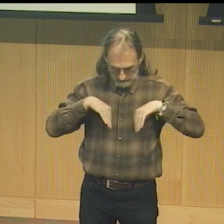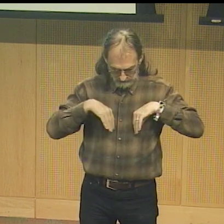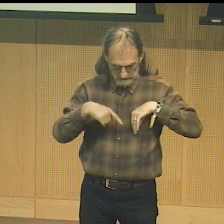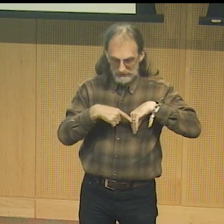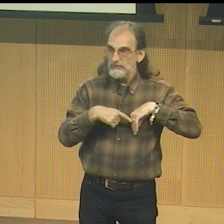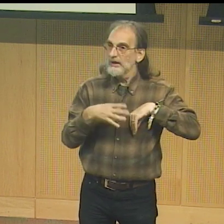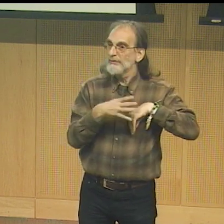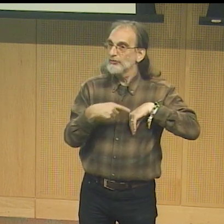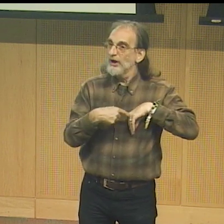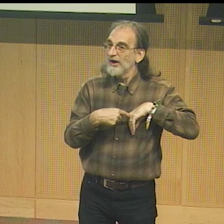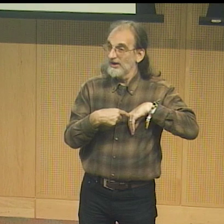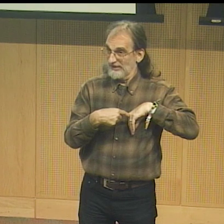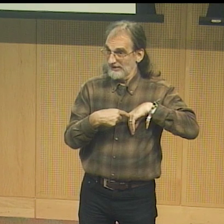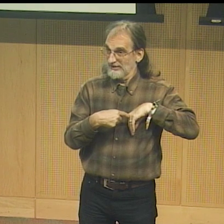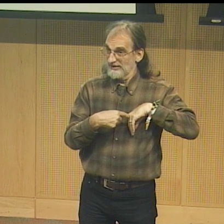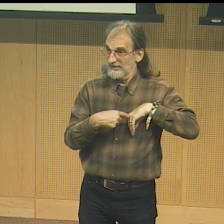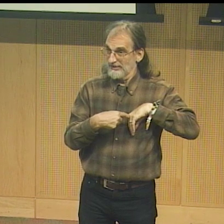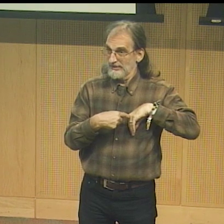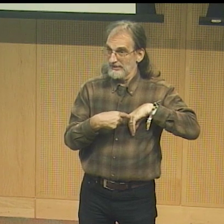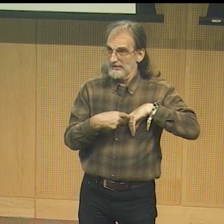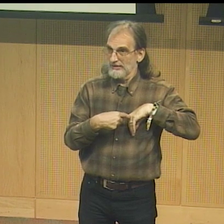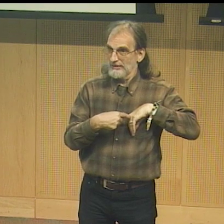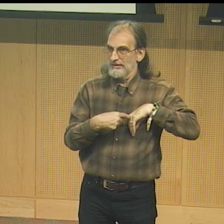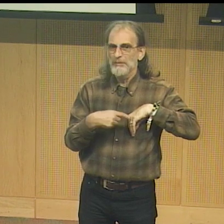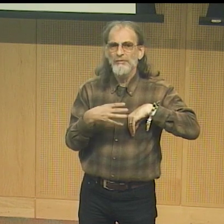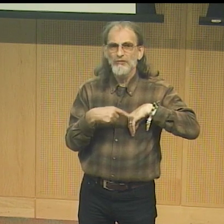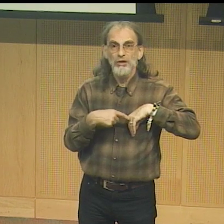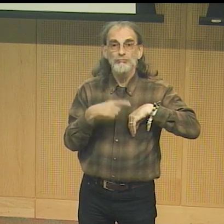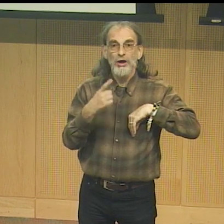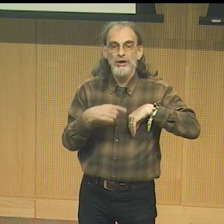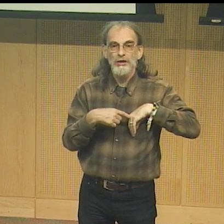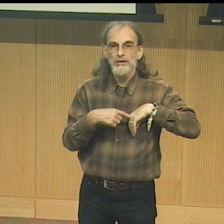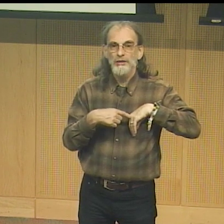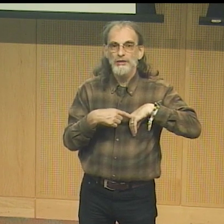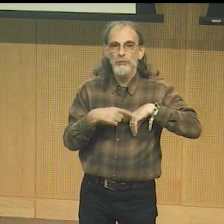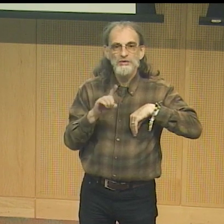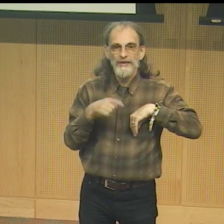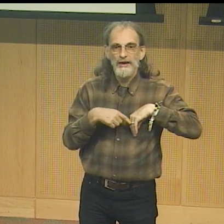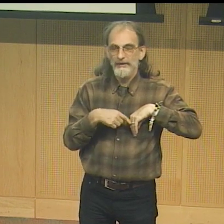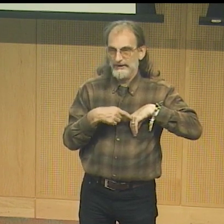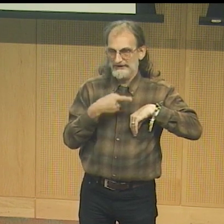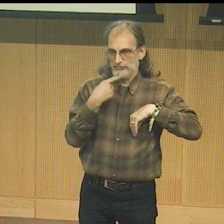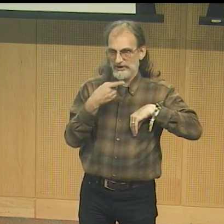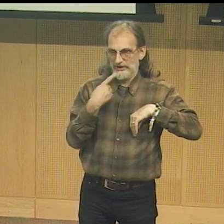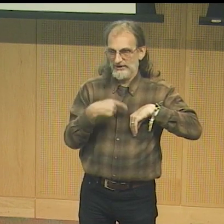as a member of a majority and a minority culture. You need to consider what that majority cultural